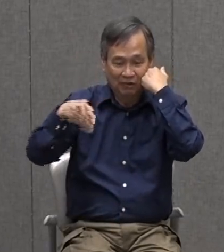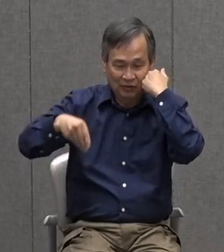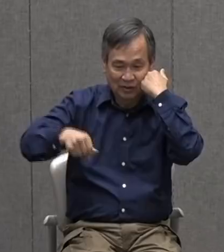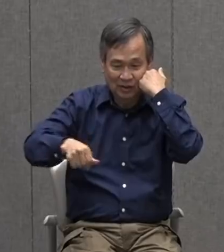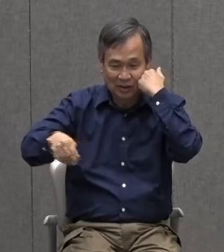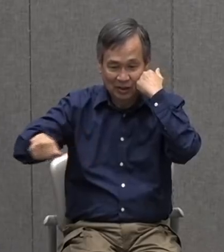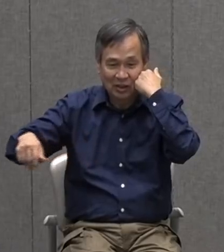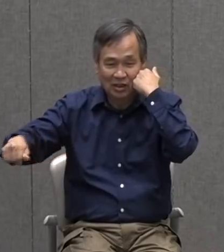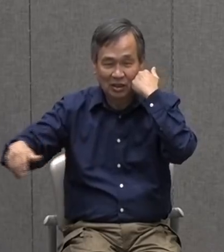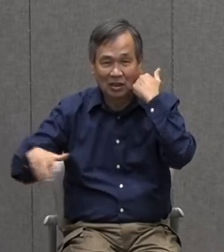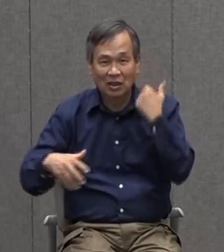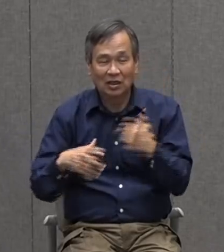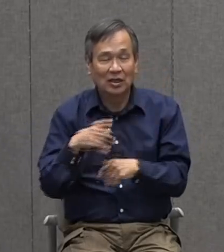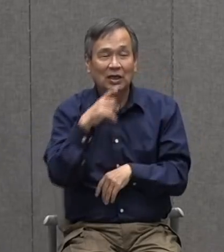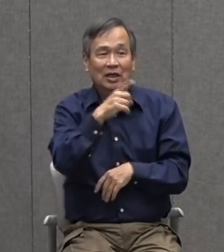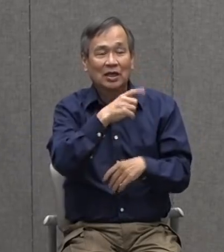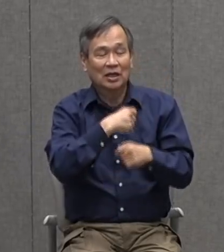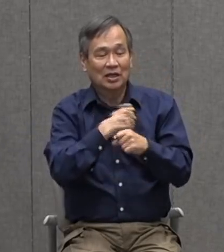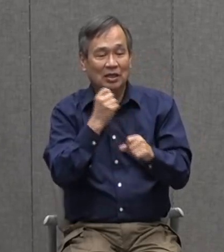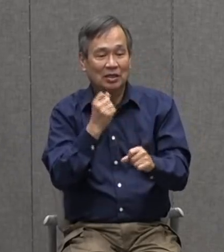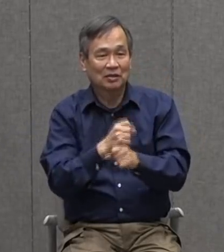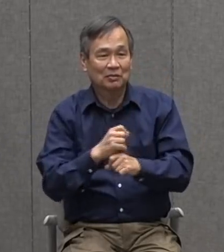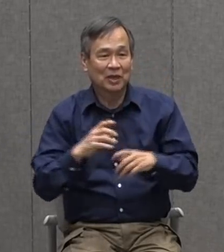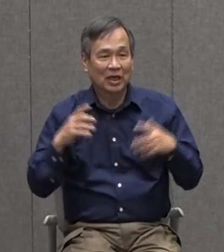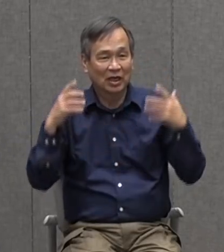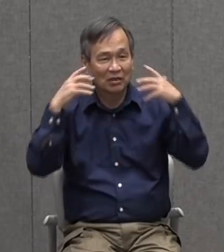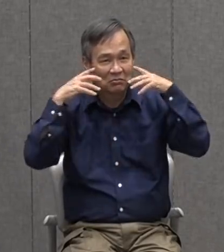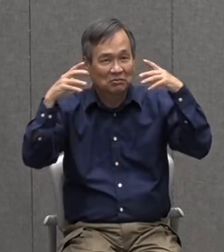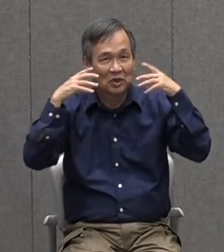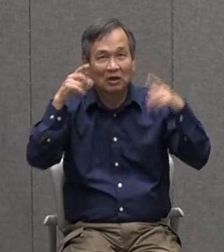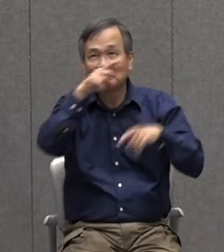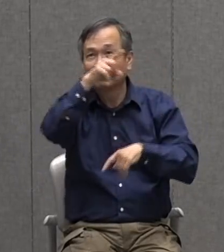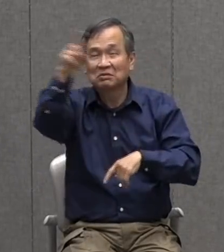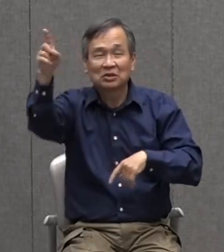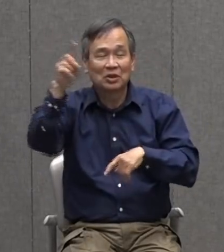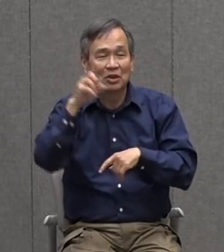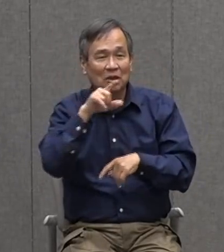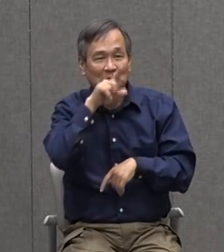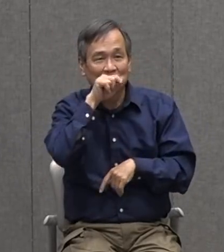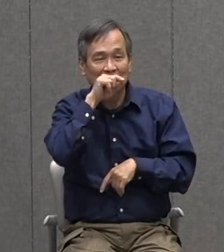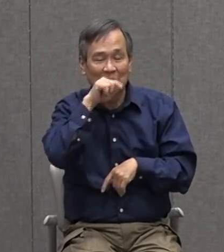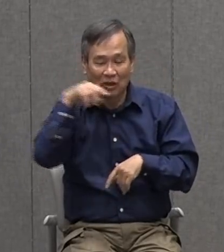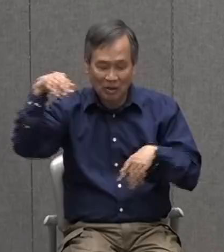He made a noisemaker to scare away the crows and sparrows, so they wouldn't come and eat the seeds.